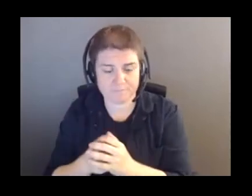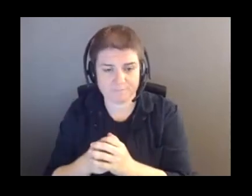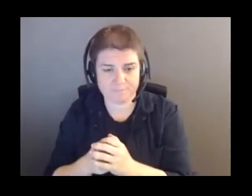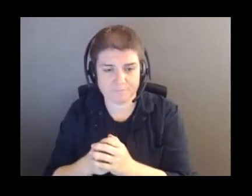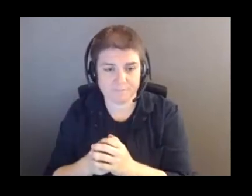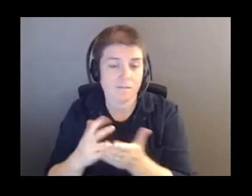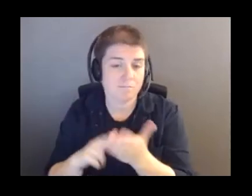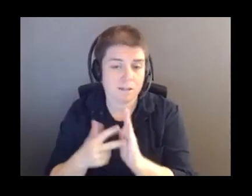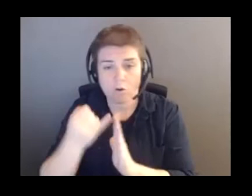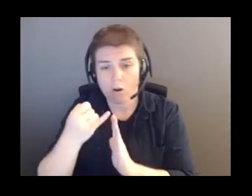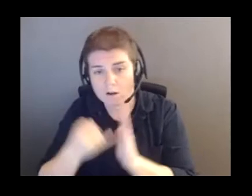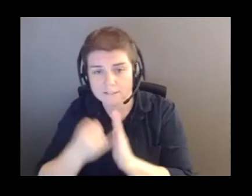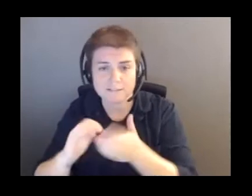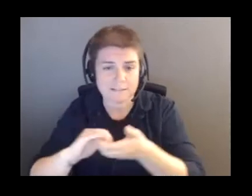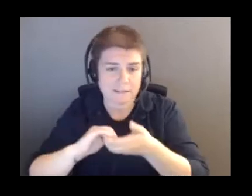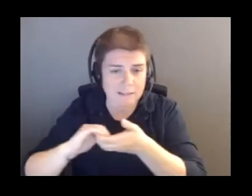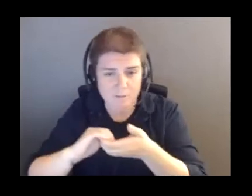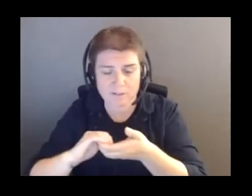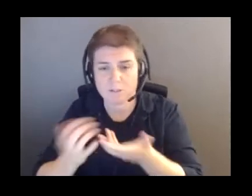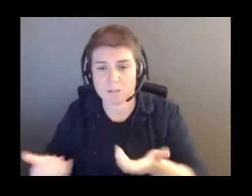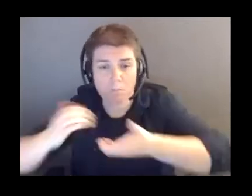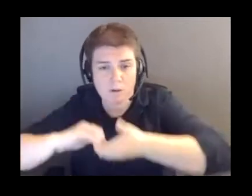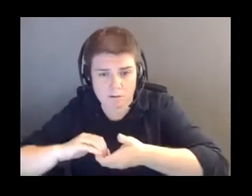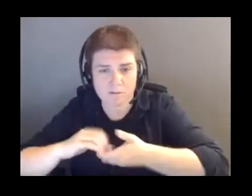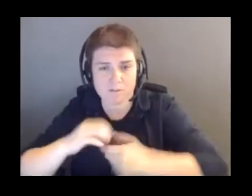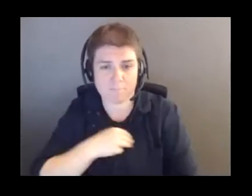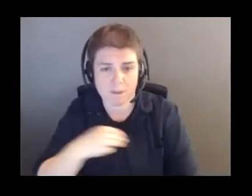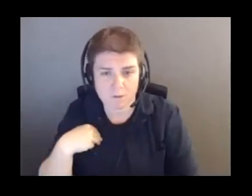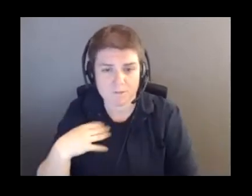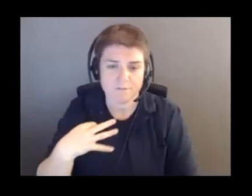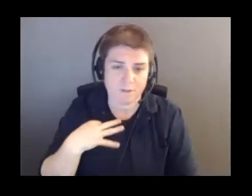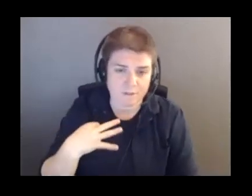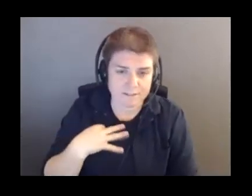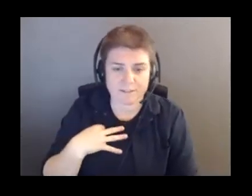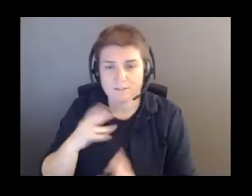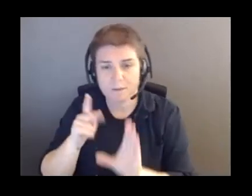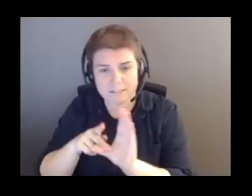artists, collaborators, partners, members, volunteers, participants, or audiences that